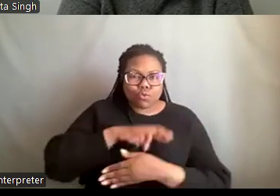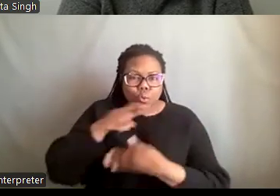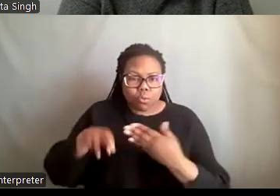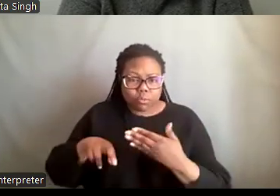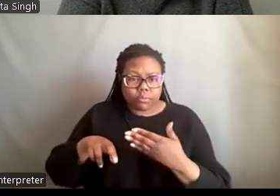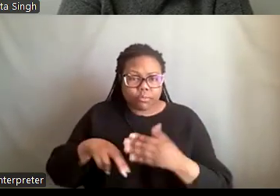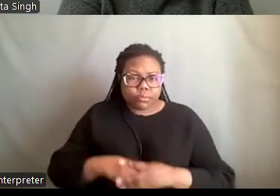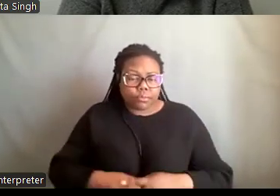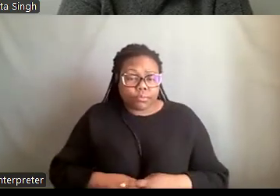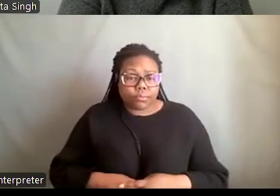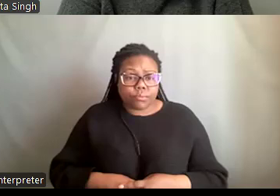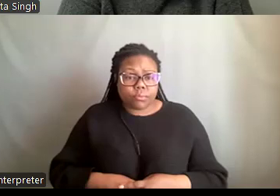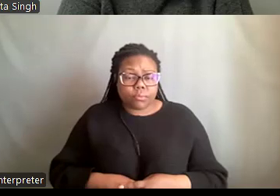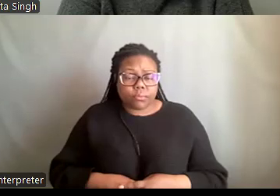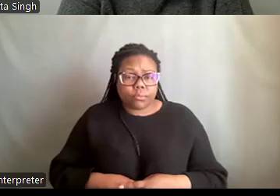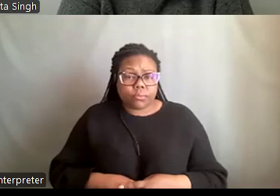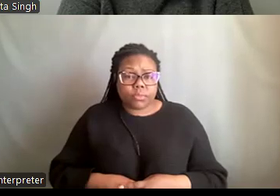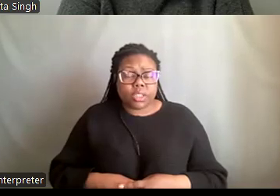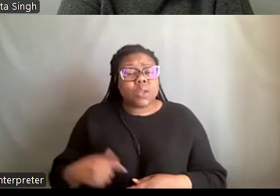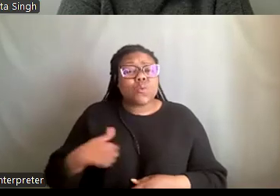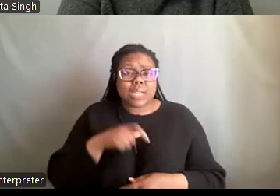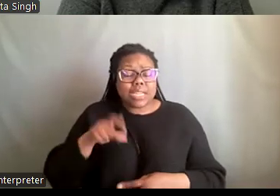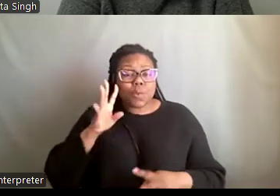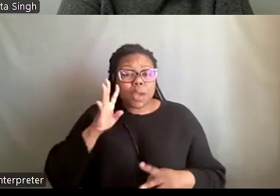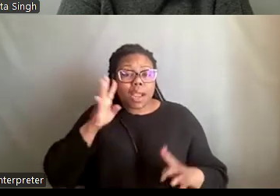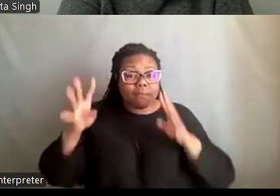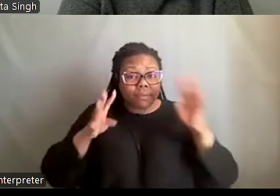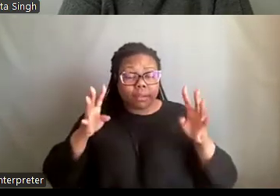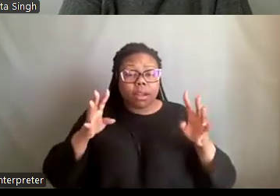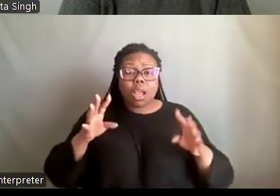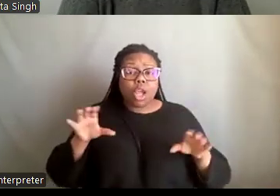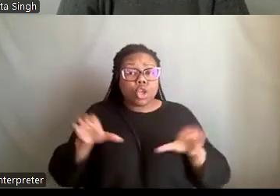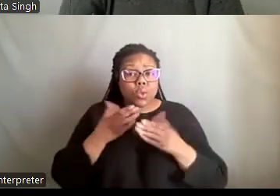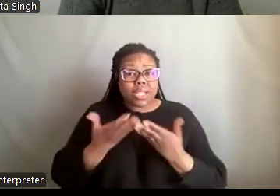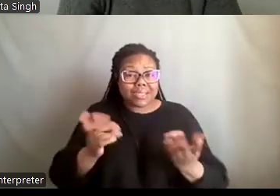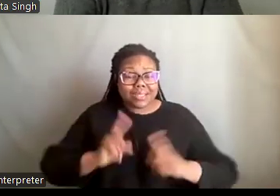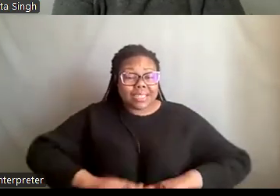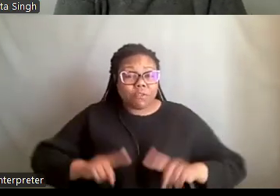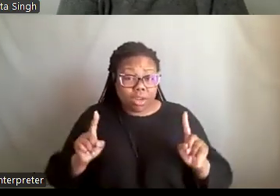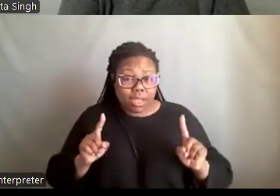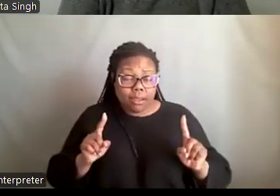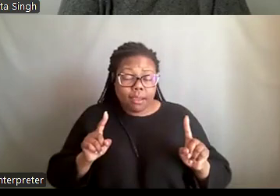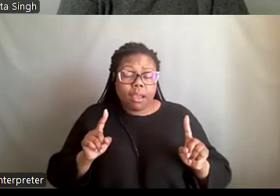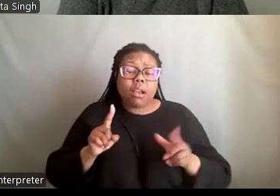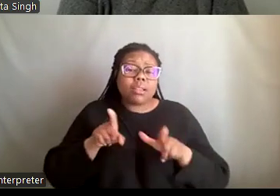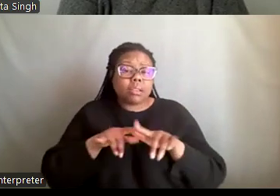not going to get us a different result. We're all about saving lives and we got to